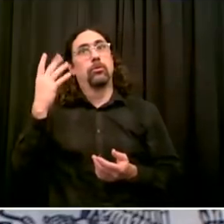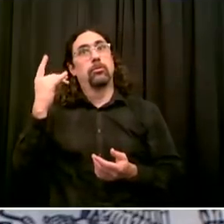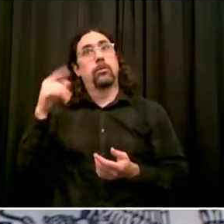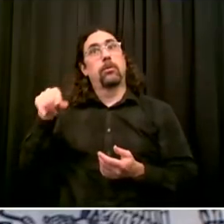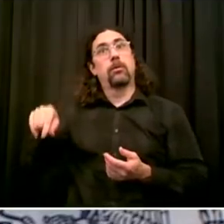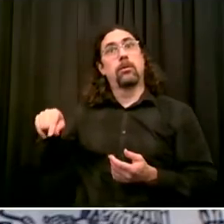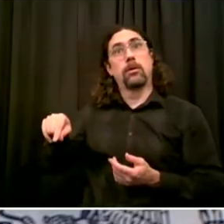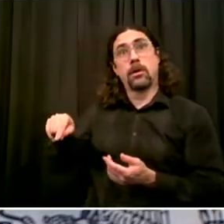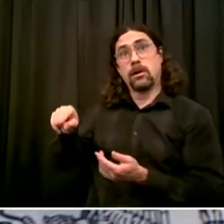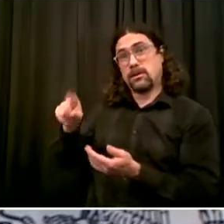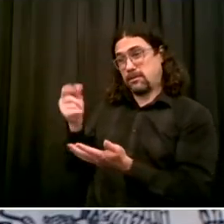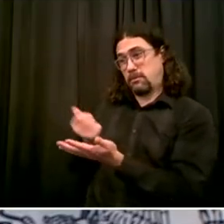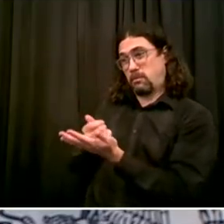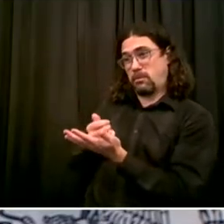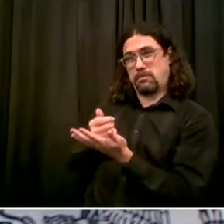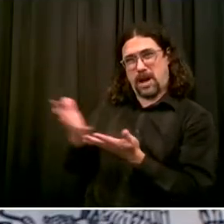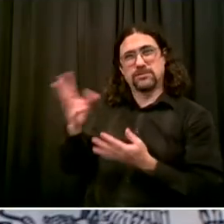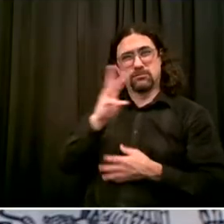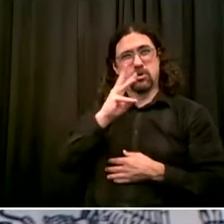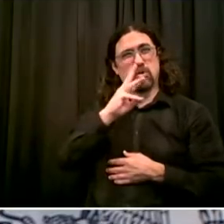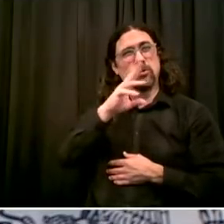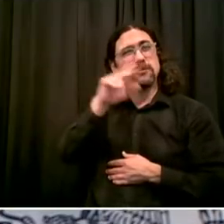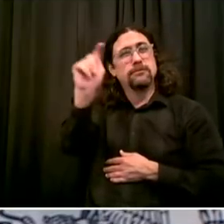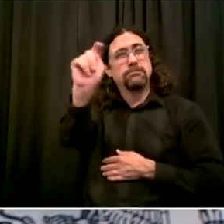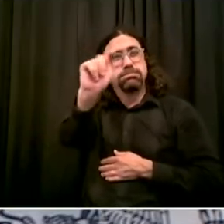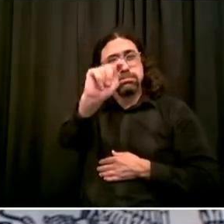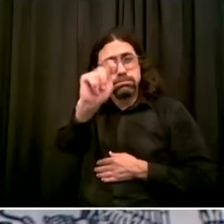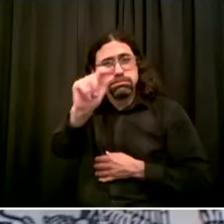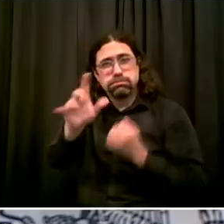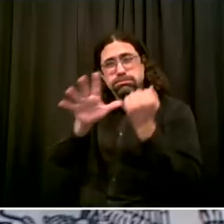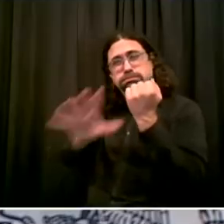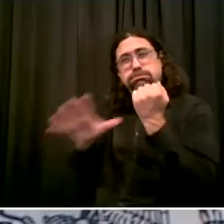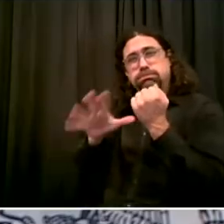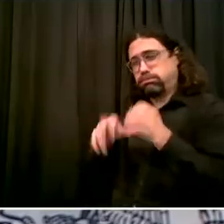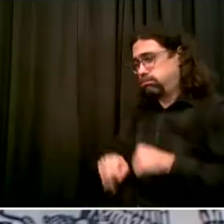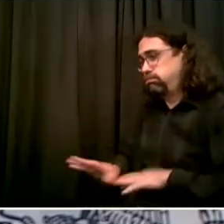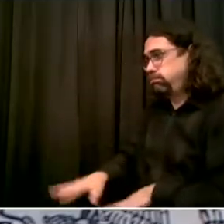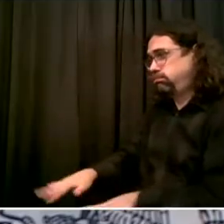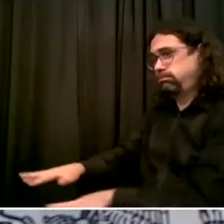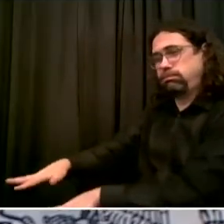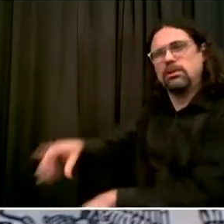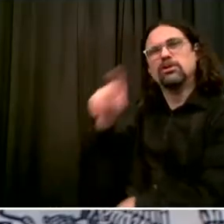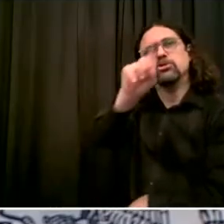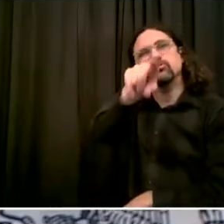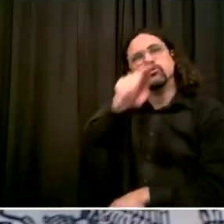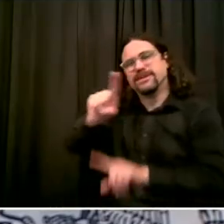DO THIS BECAUSE